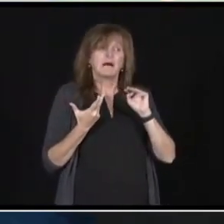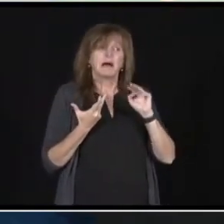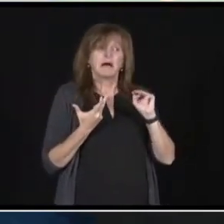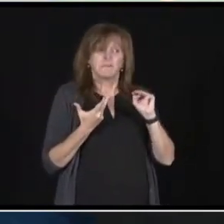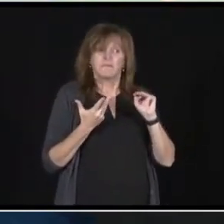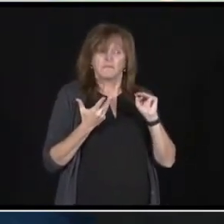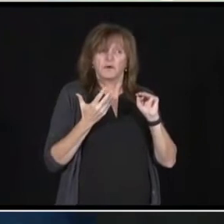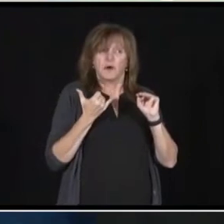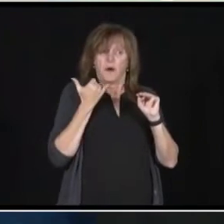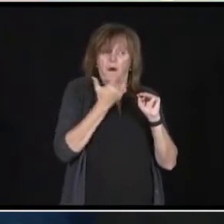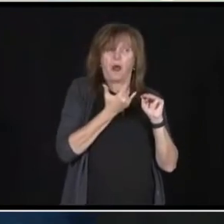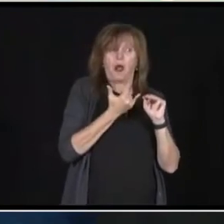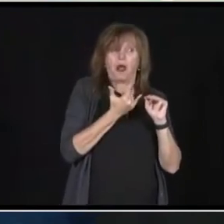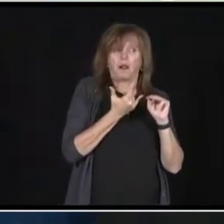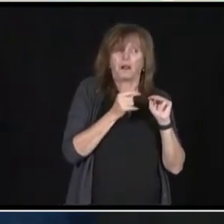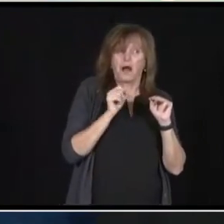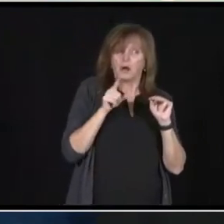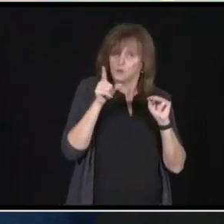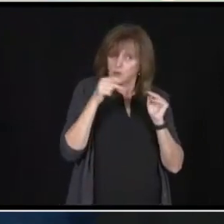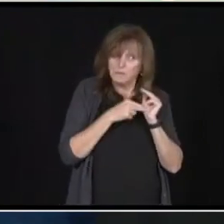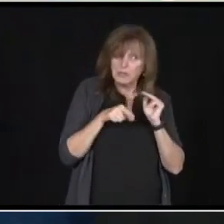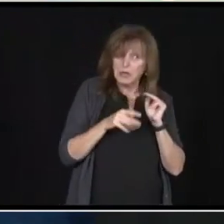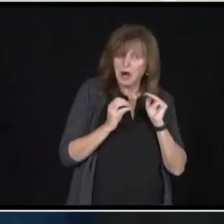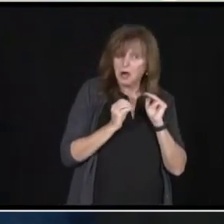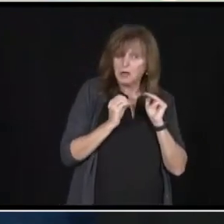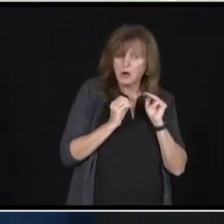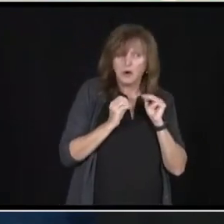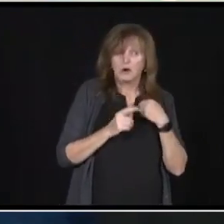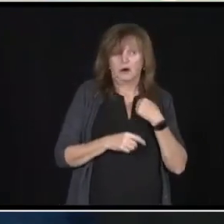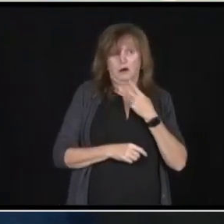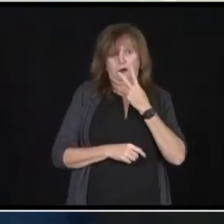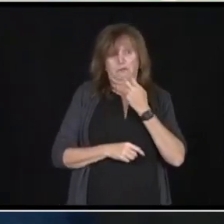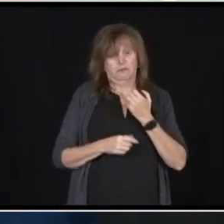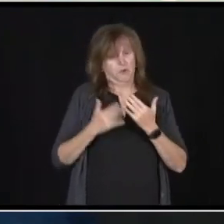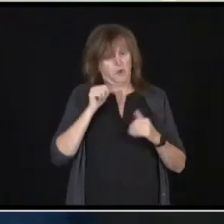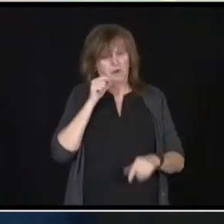I am going on a call, I will find out if he was mentioning us.